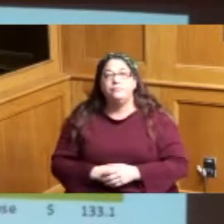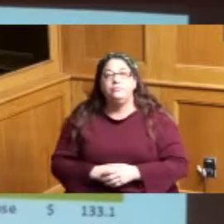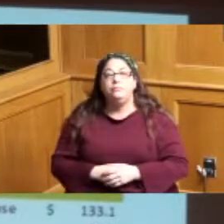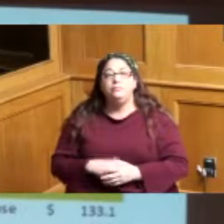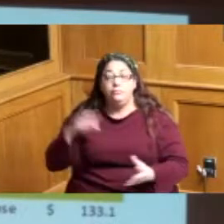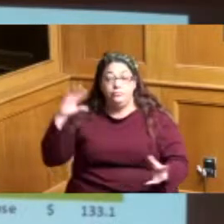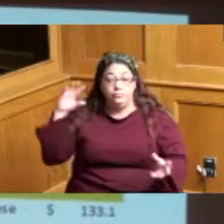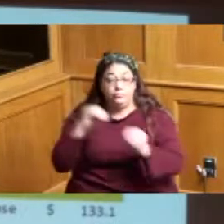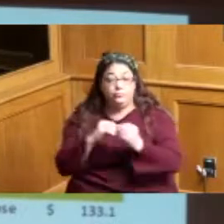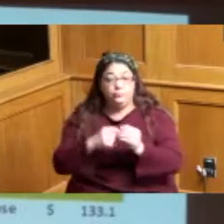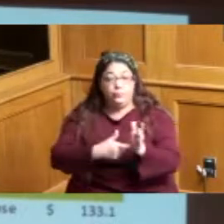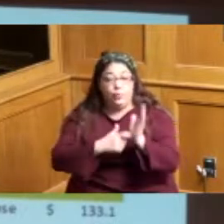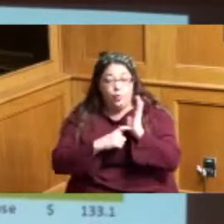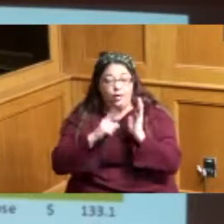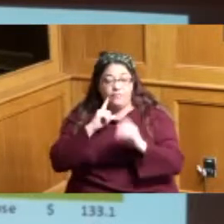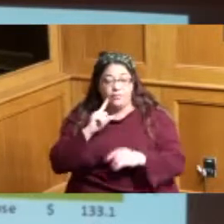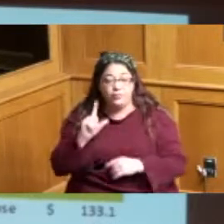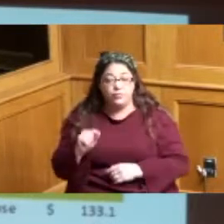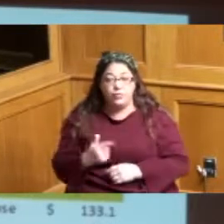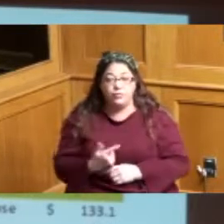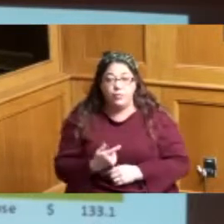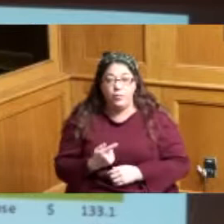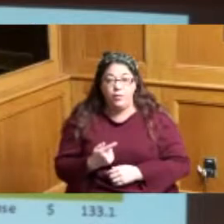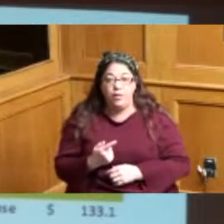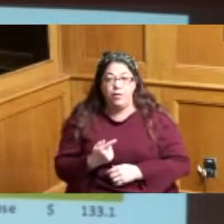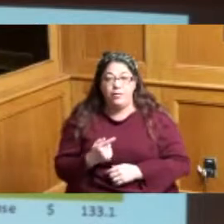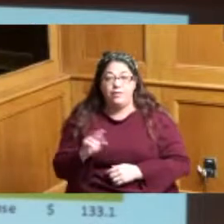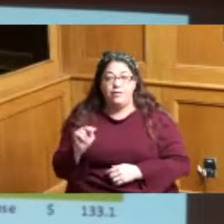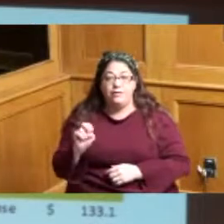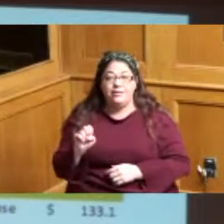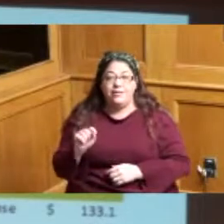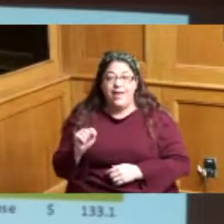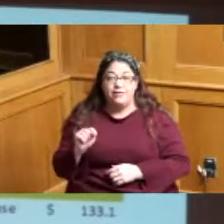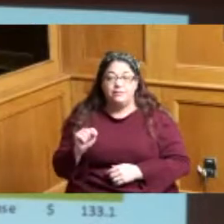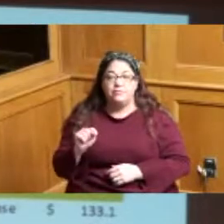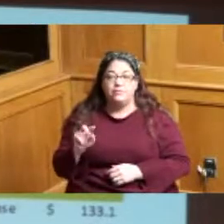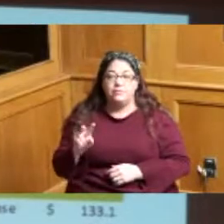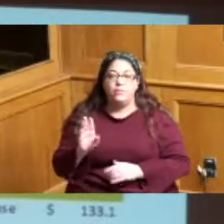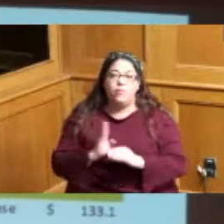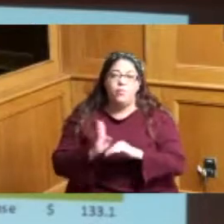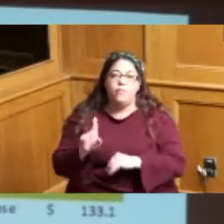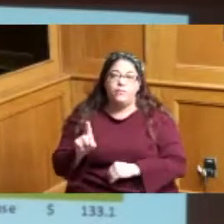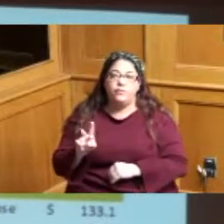requirements in 2021 for this feasibility study was just over 260 million dollars